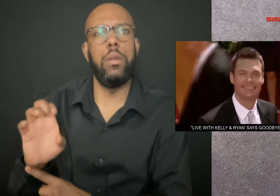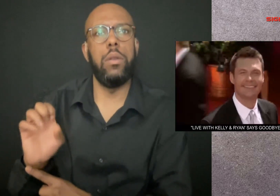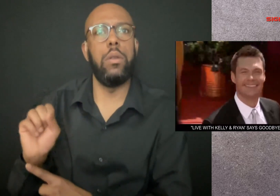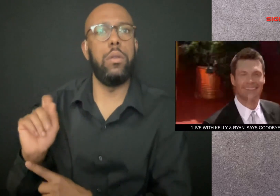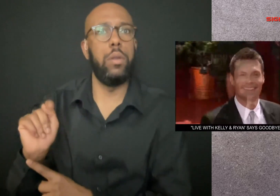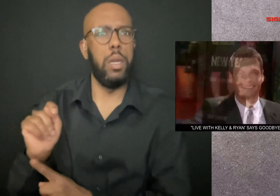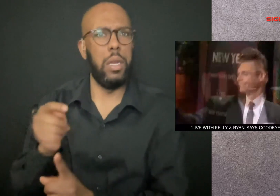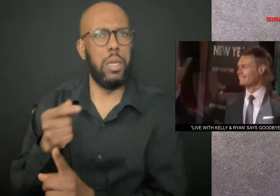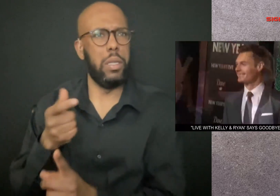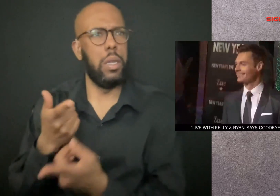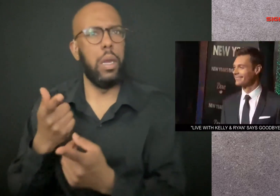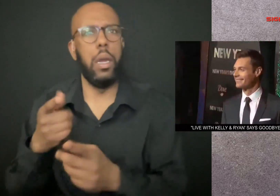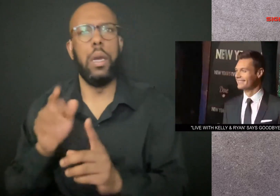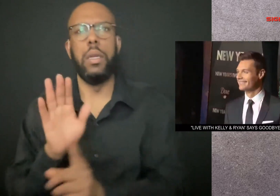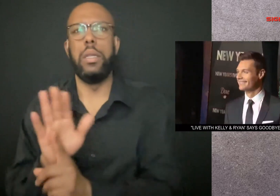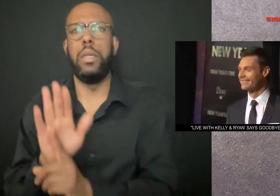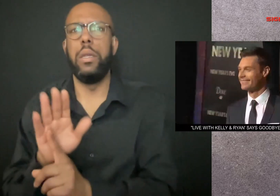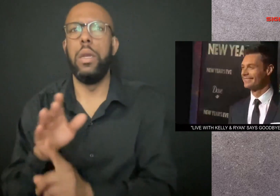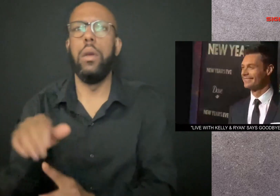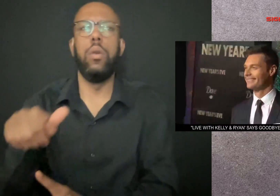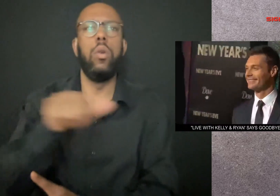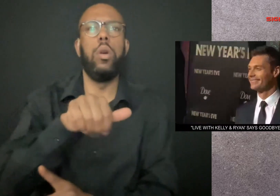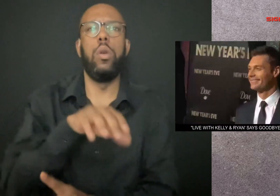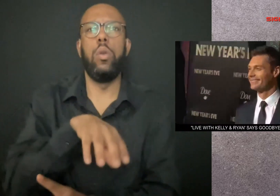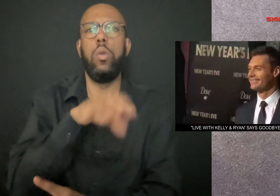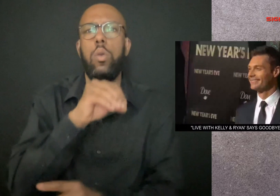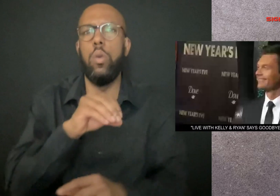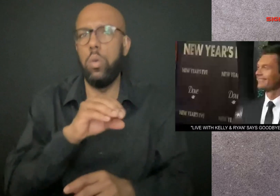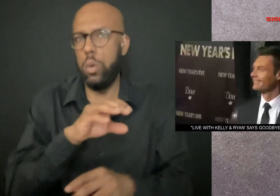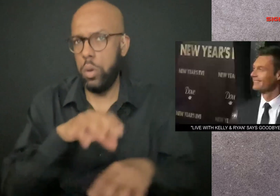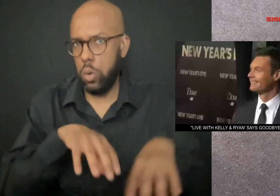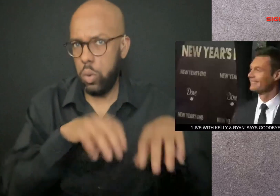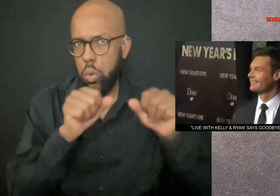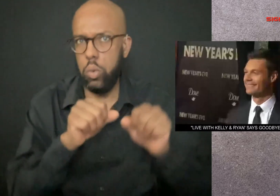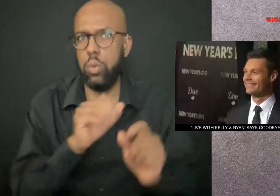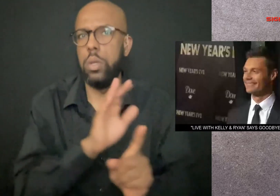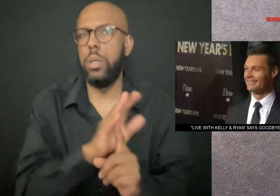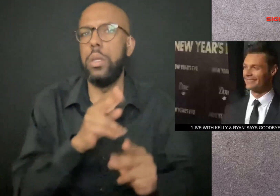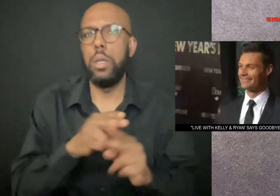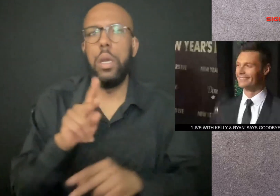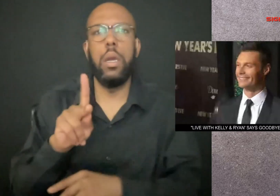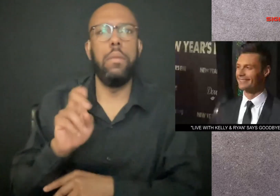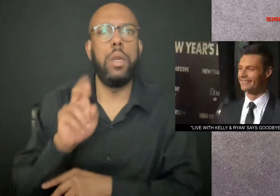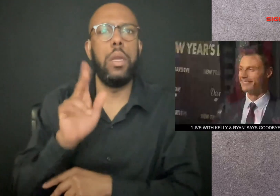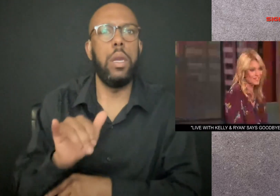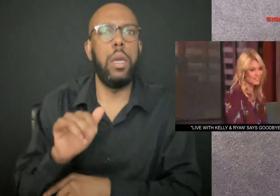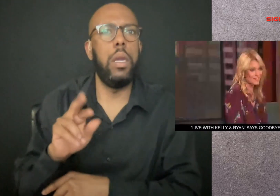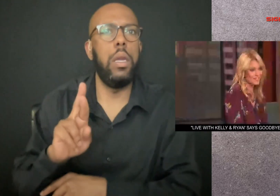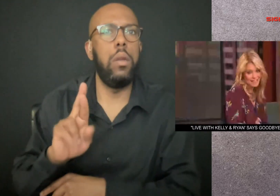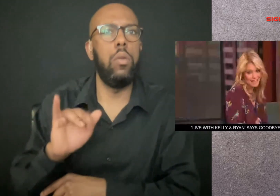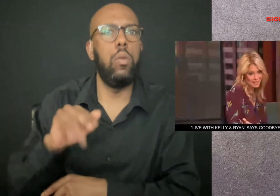the boy's father said he lost control of his car trying to avoid an oncoming car and crashed into